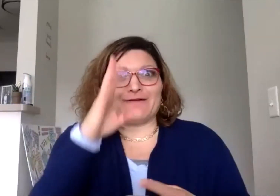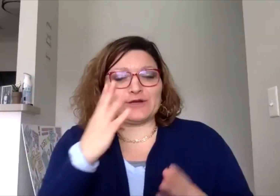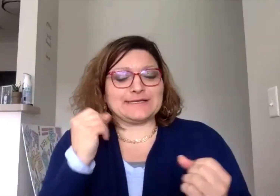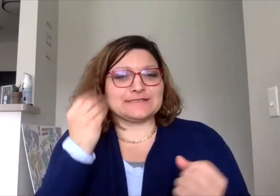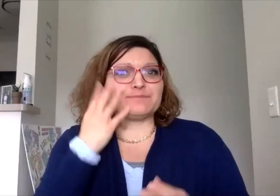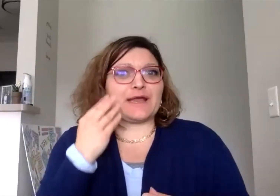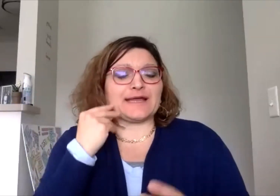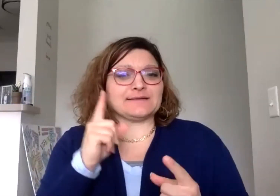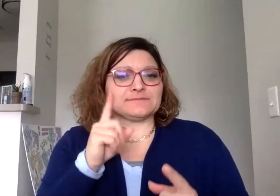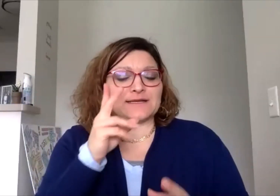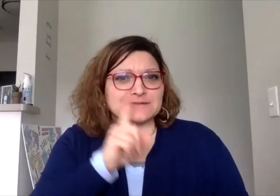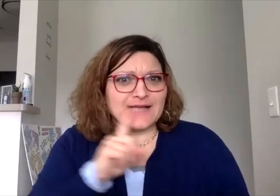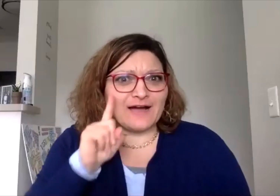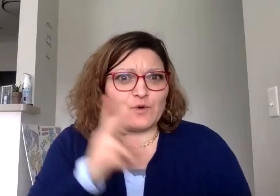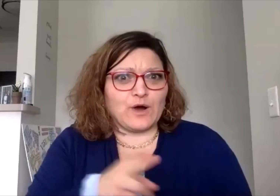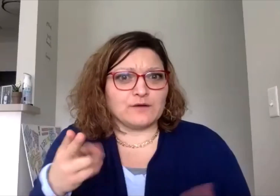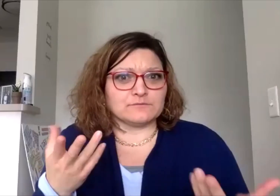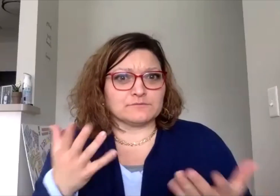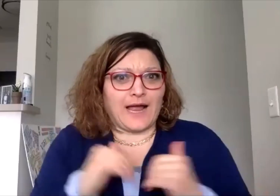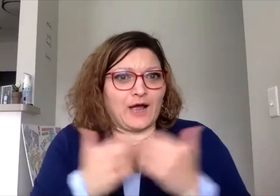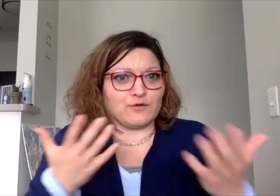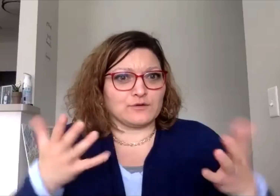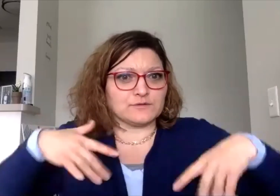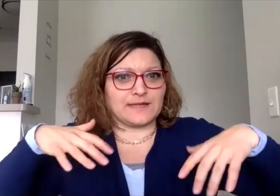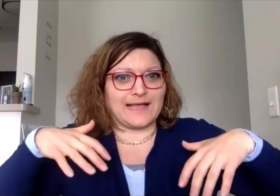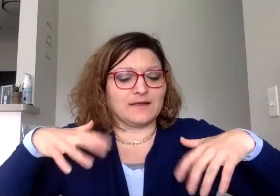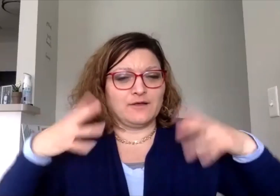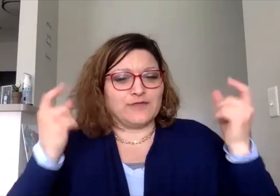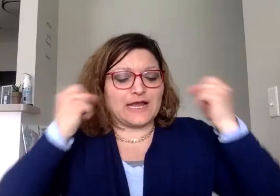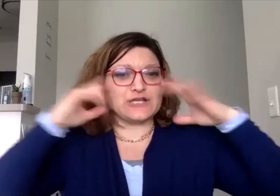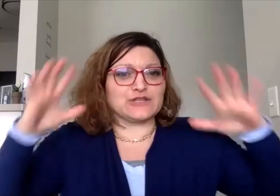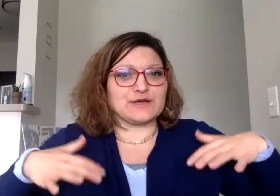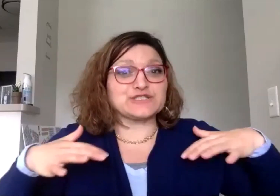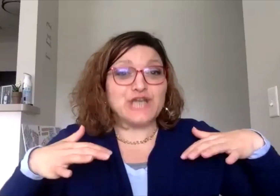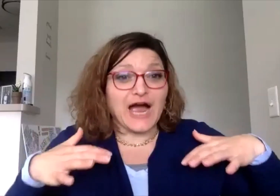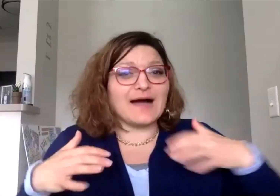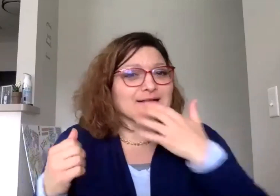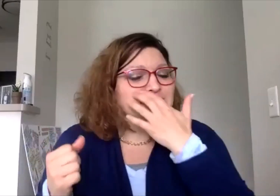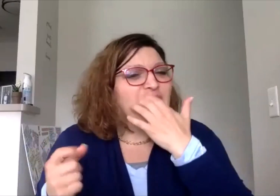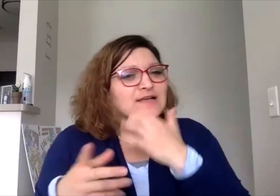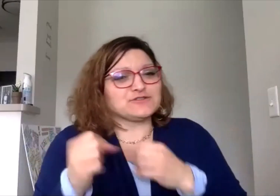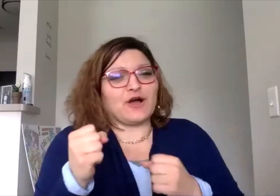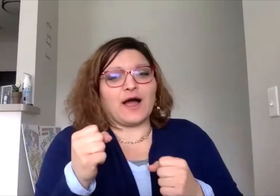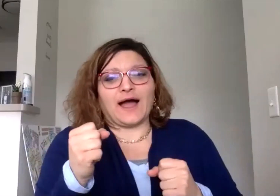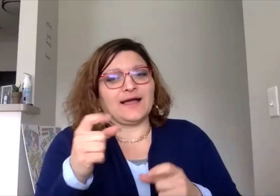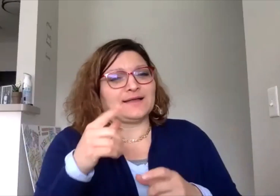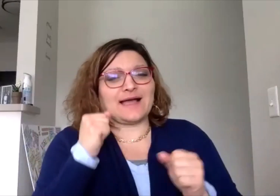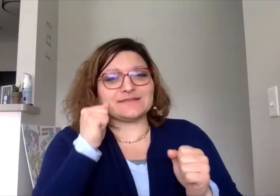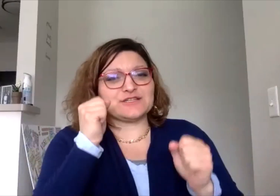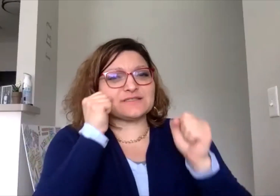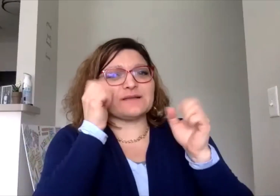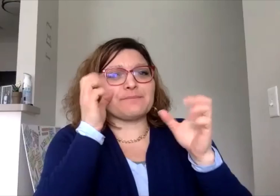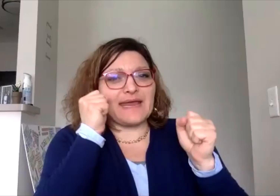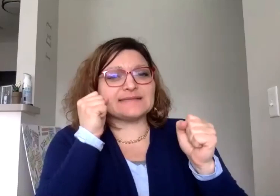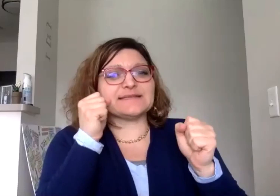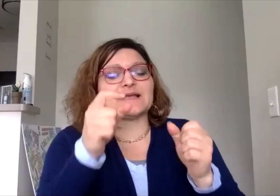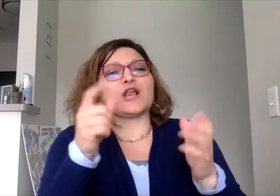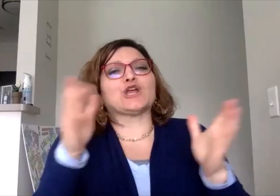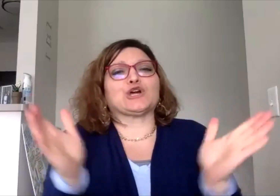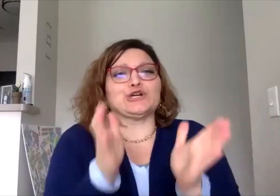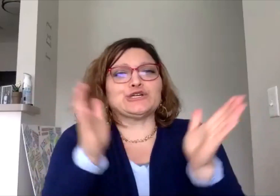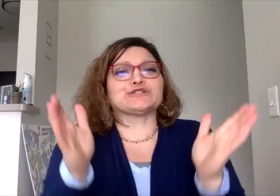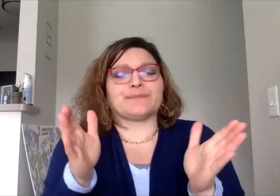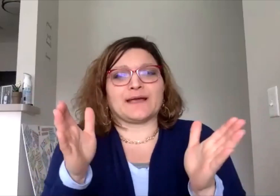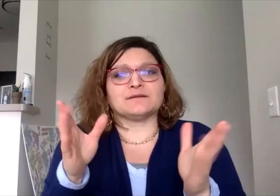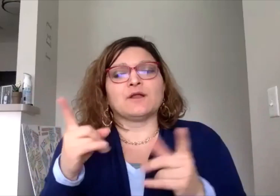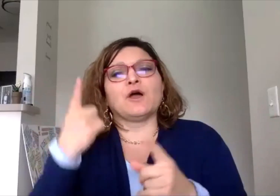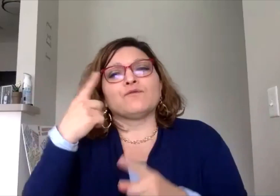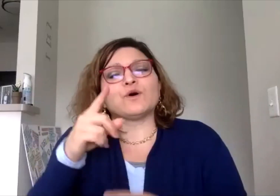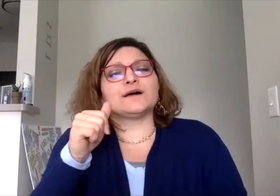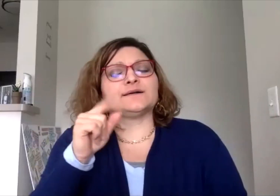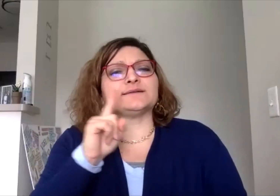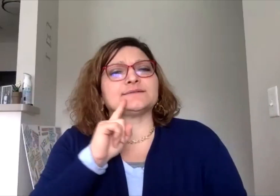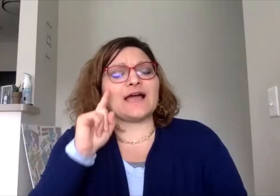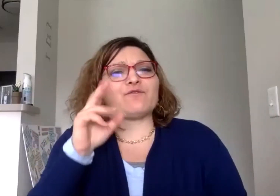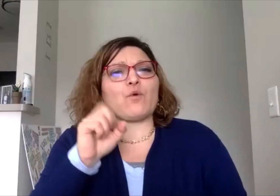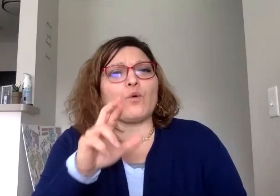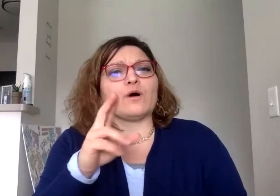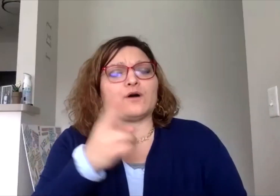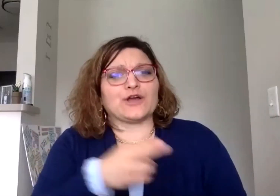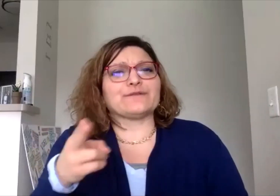never experienced deaf or how that is a shock. Yes it's an amazing encouragement for deaf